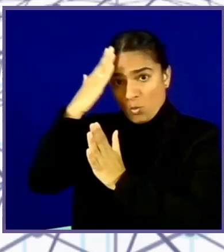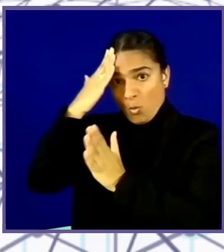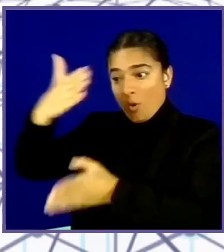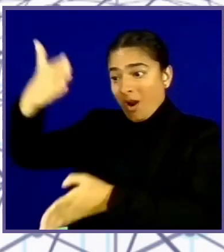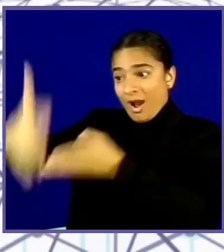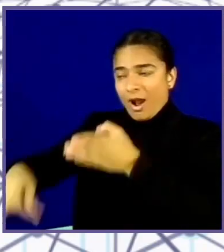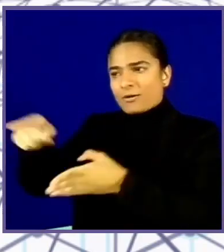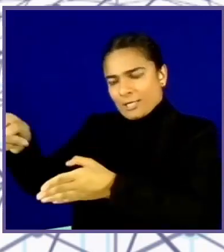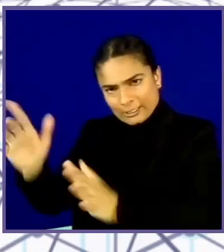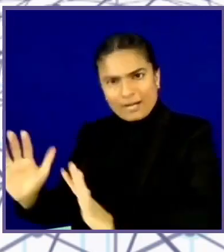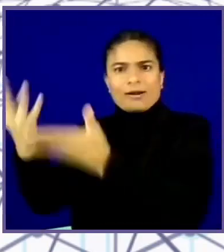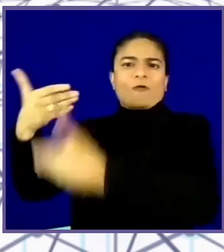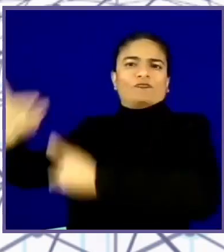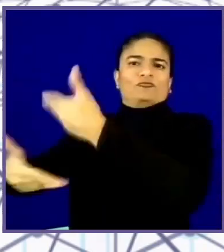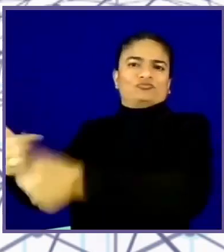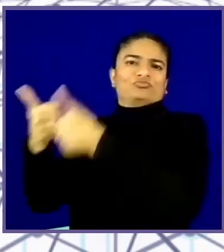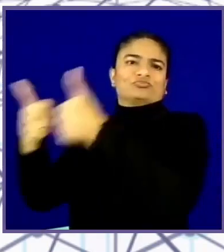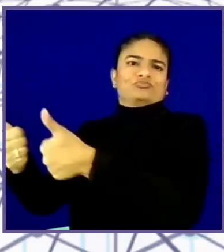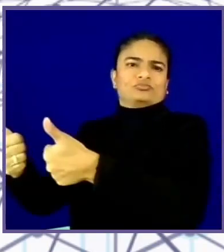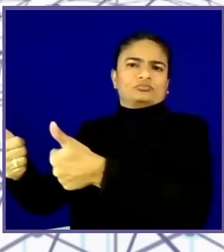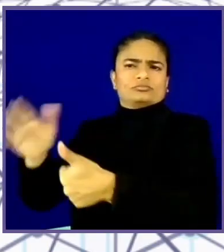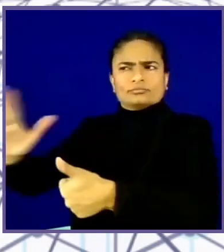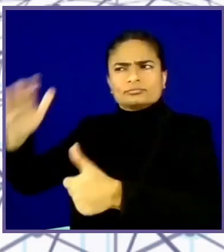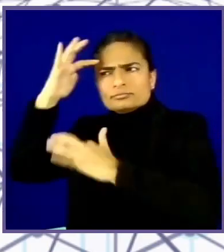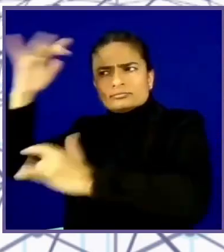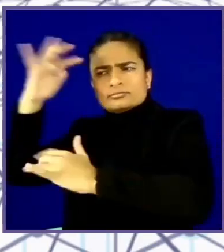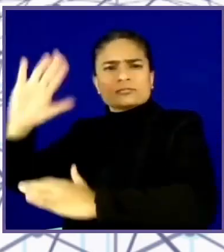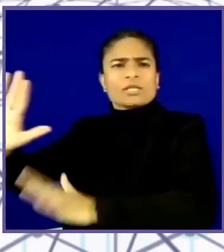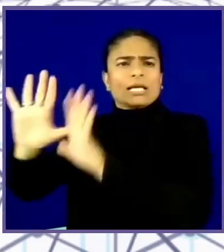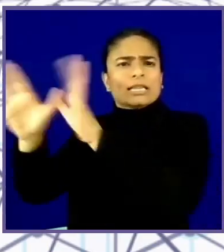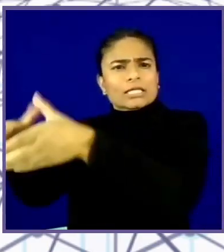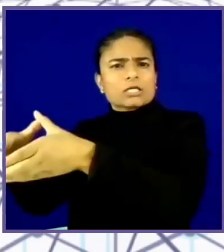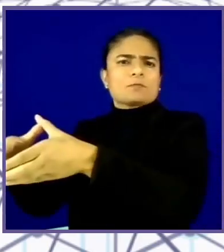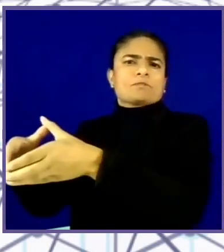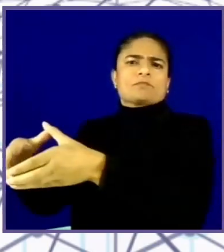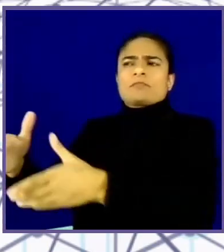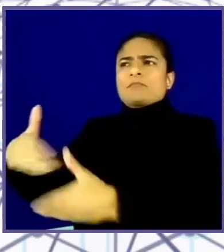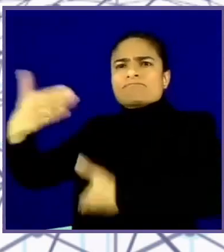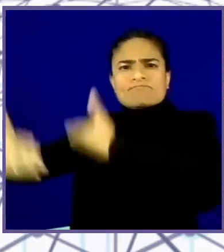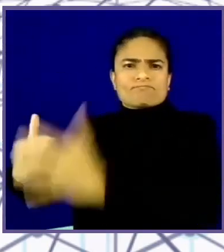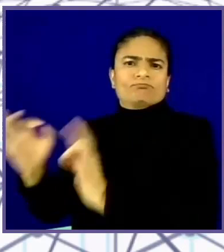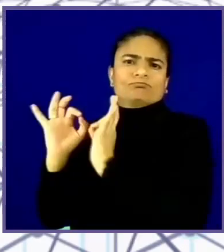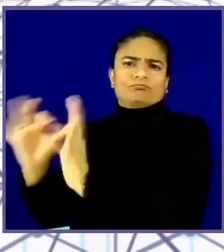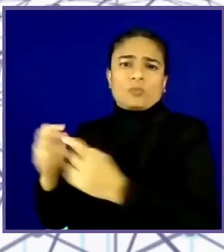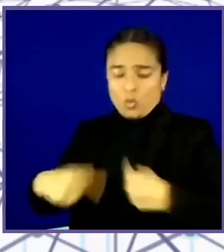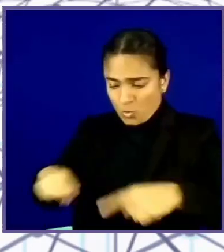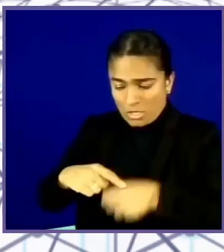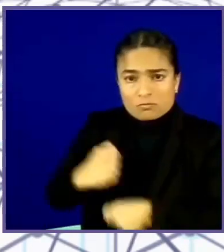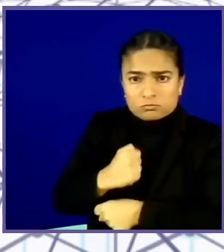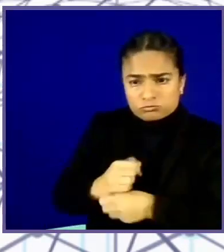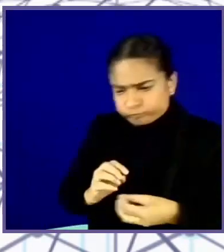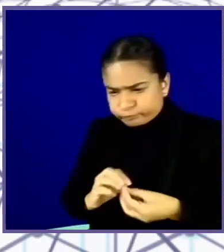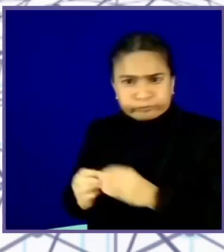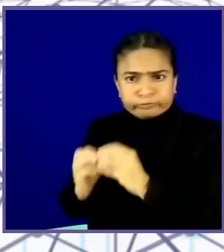product according to lifestyle ongoing needs. Thank you. Very wonderful.